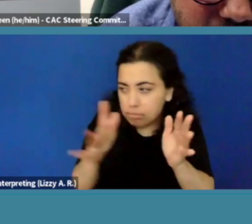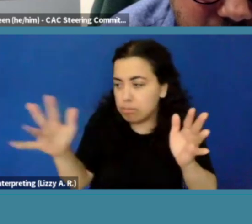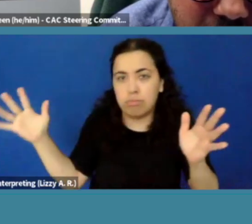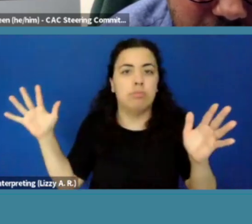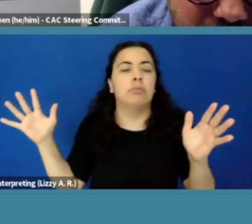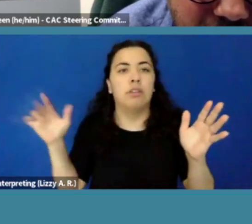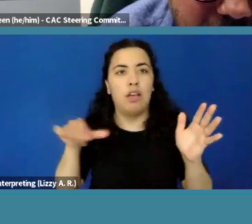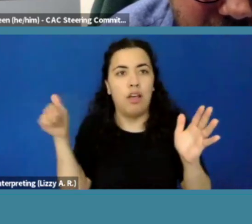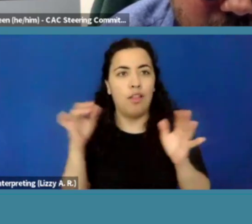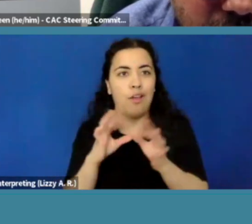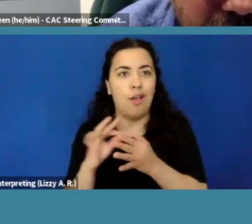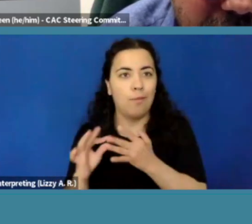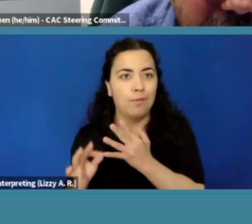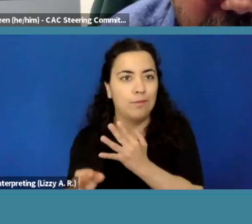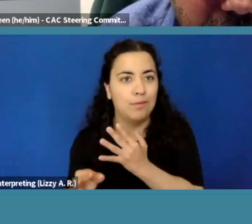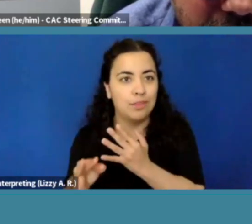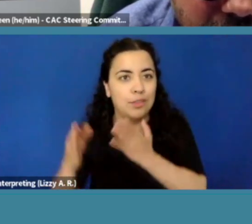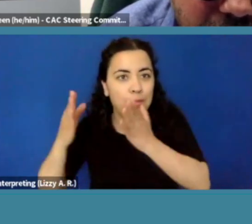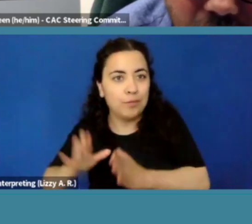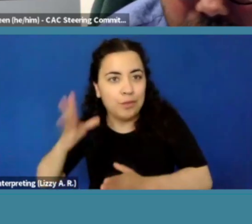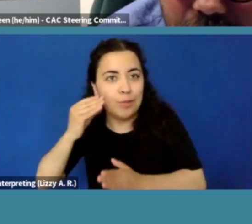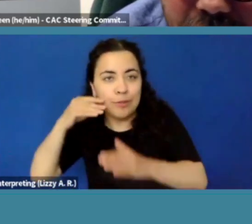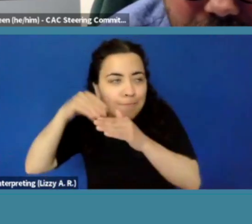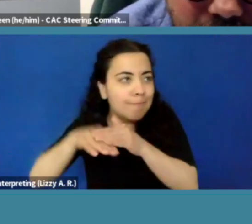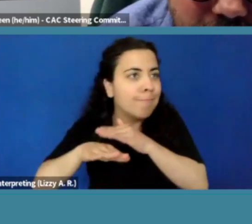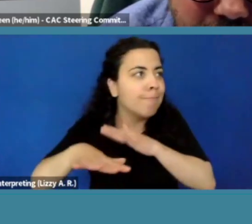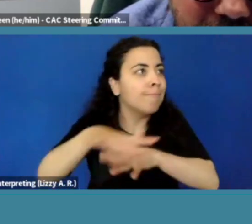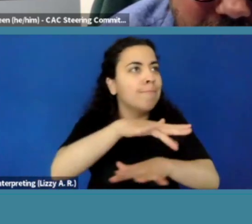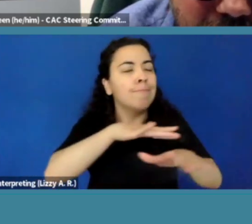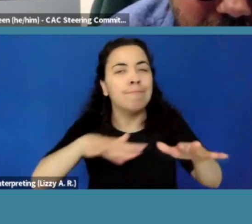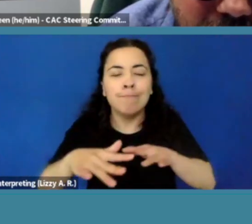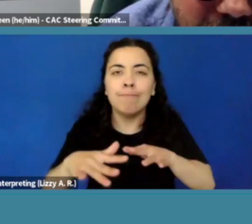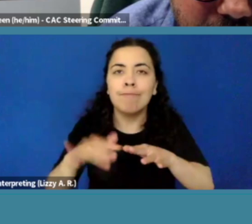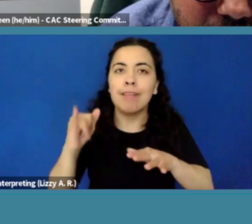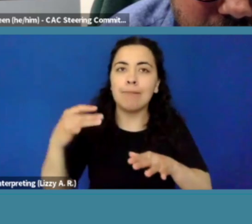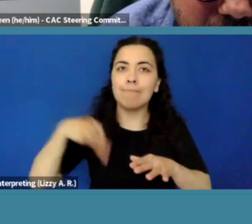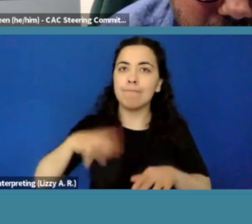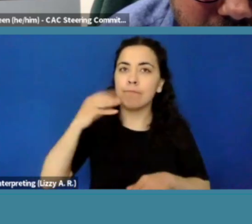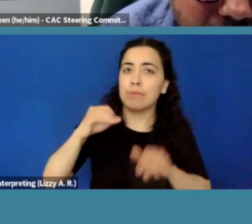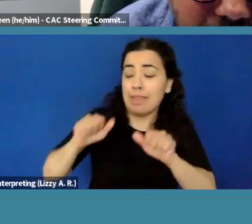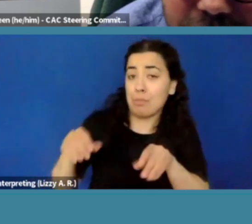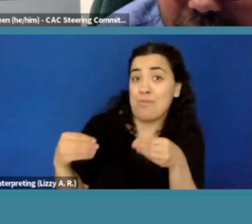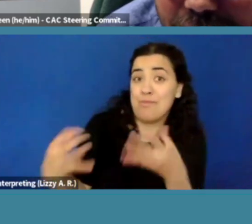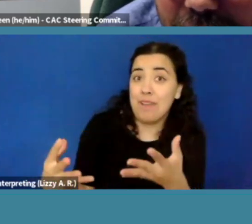that someone can experience and tour that site, and all the meaningful experiences that are available outside